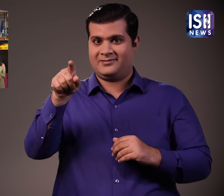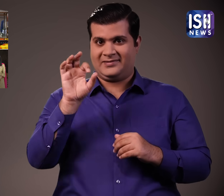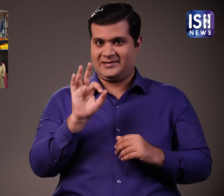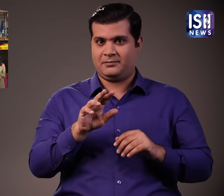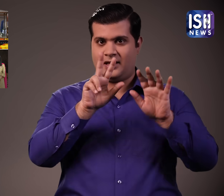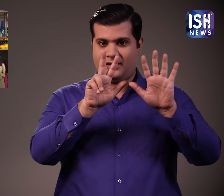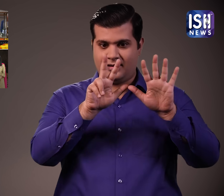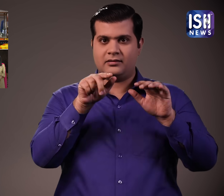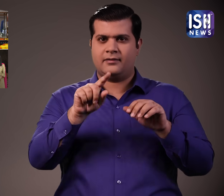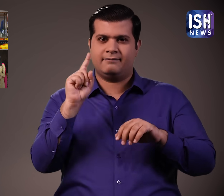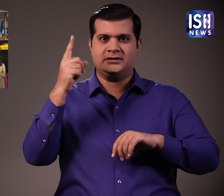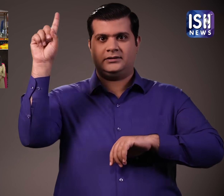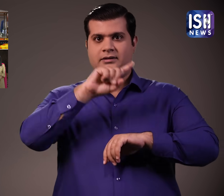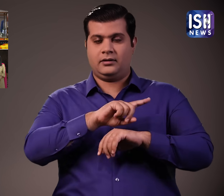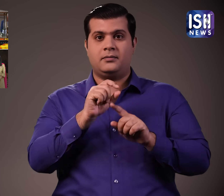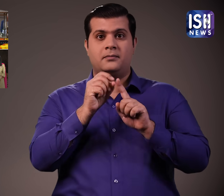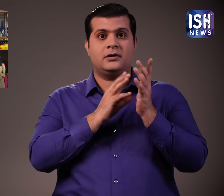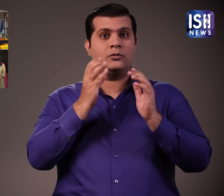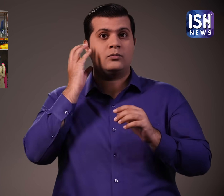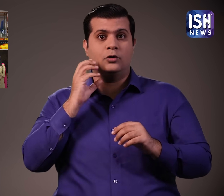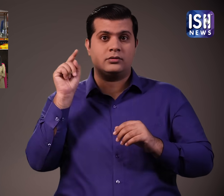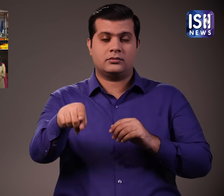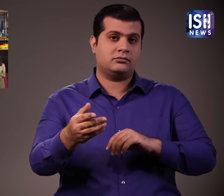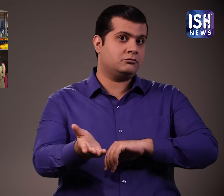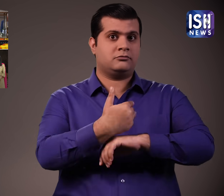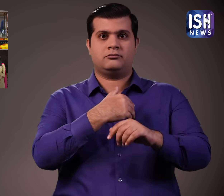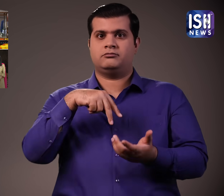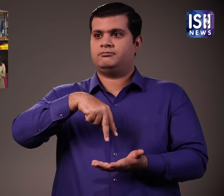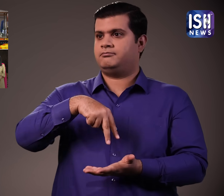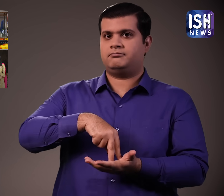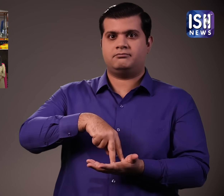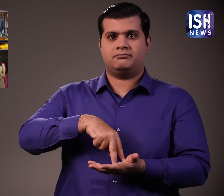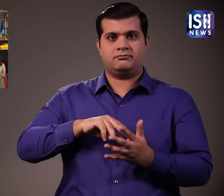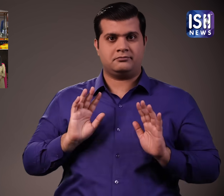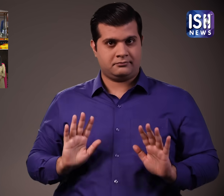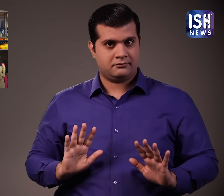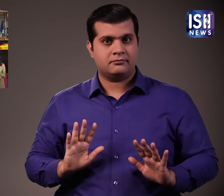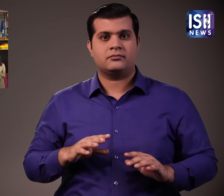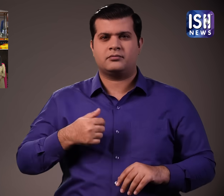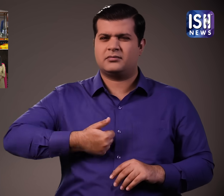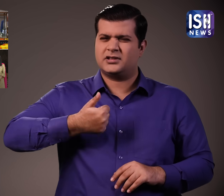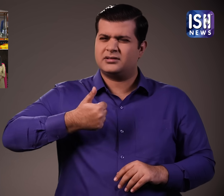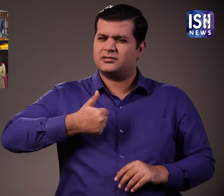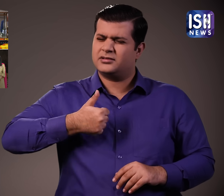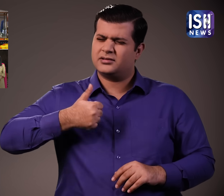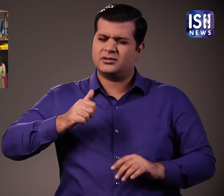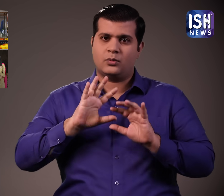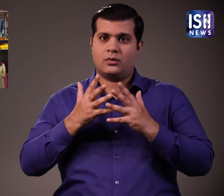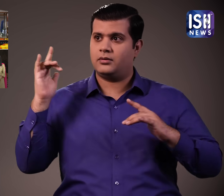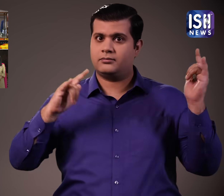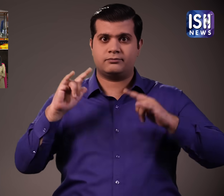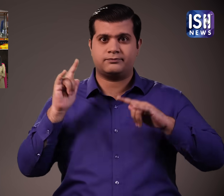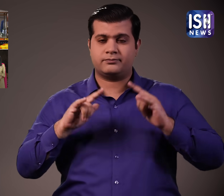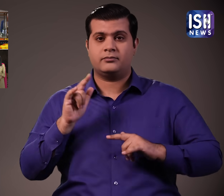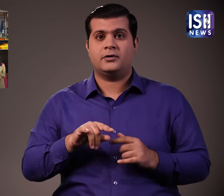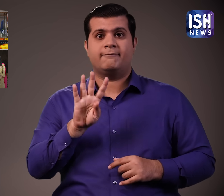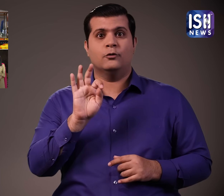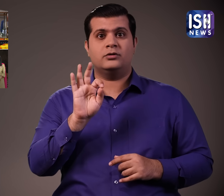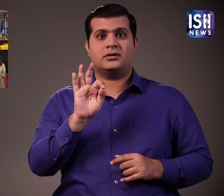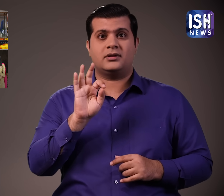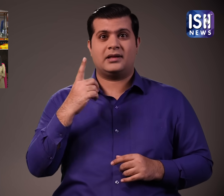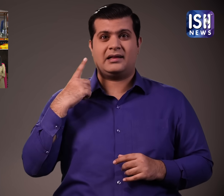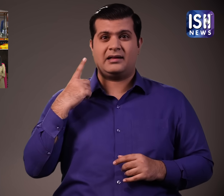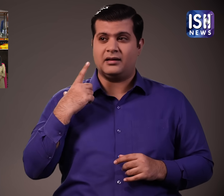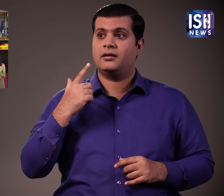On the first day PM Modi reached the venue early. More than 40 leaders from around the world had flown for the summit.